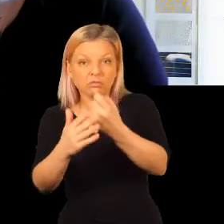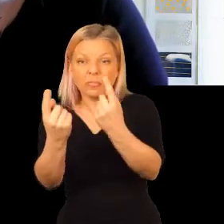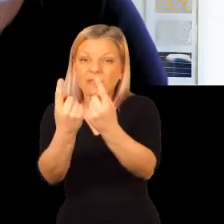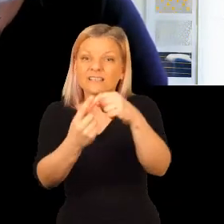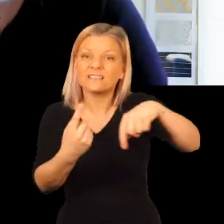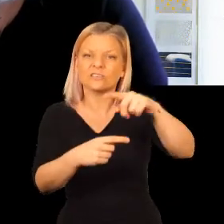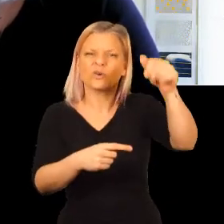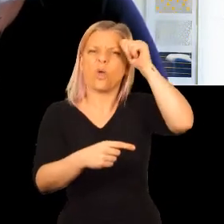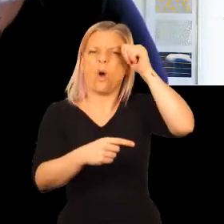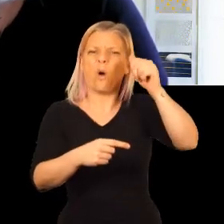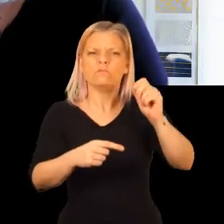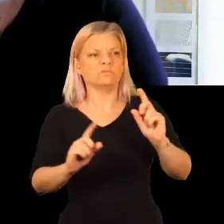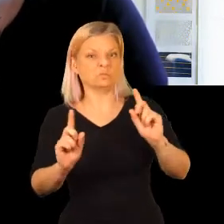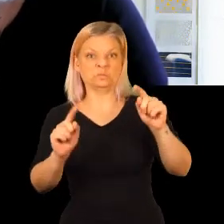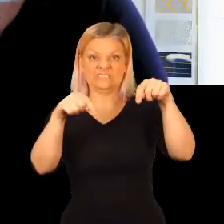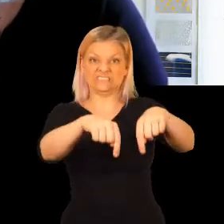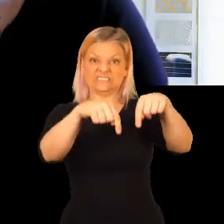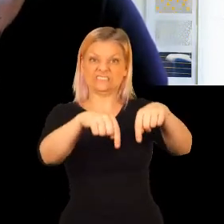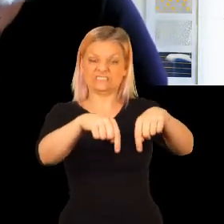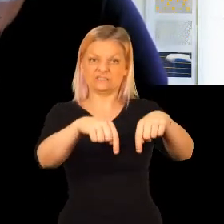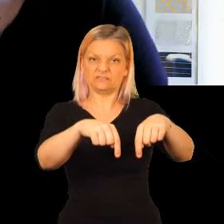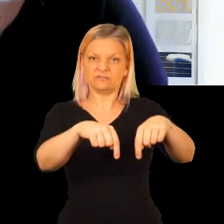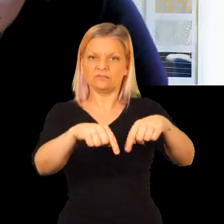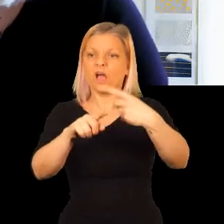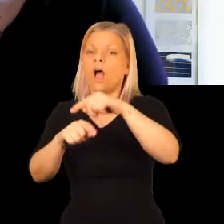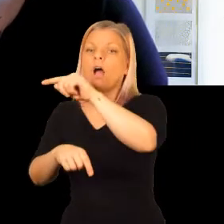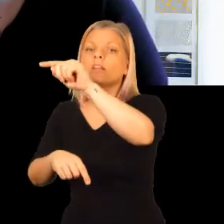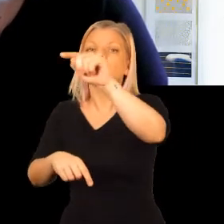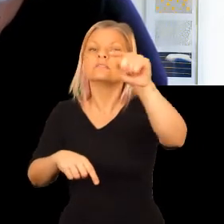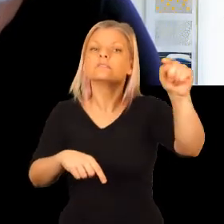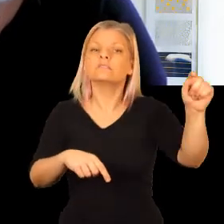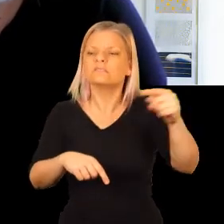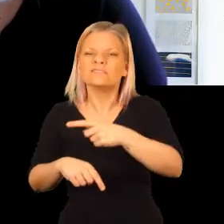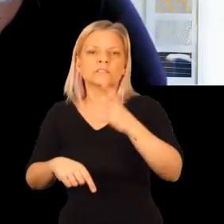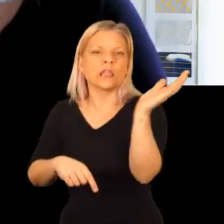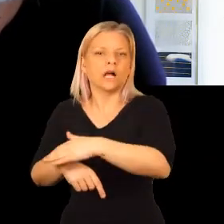you know do these things and you'll be well or whatever that was whereas actually in these other